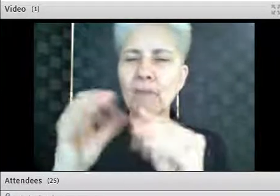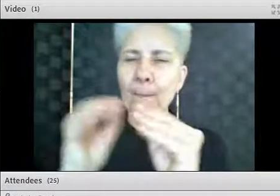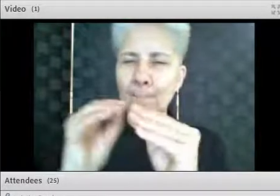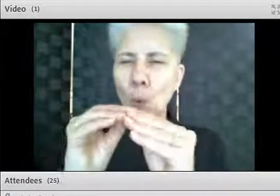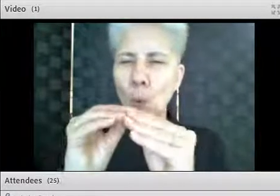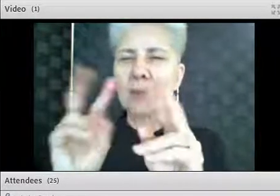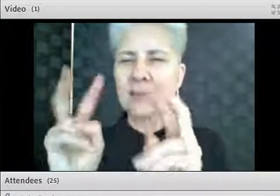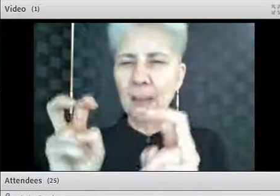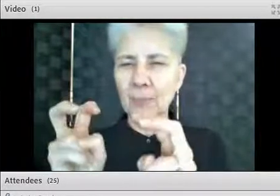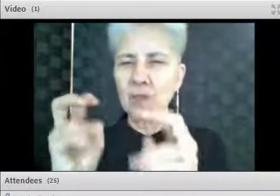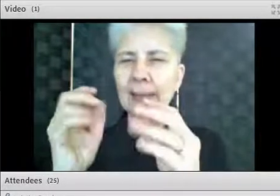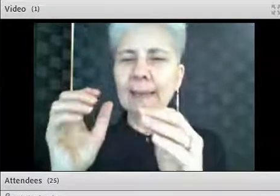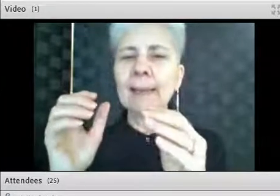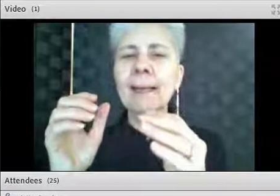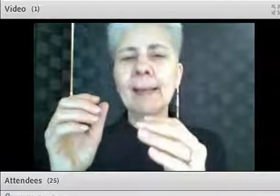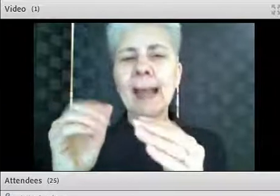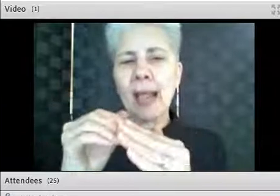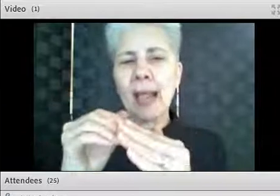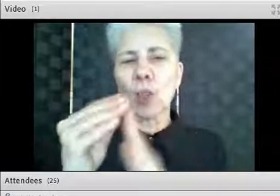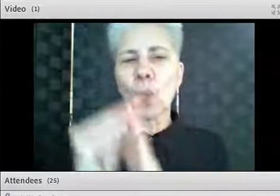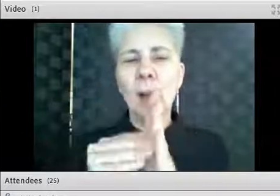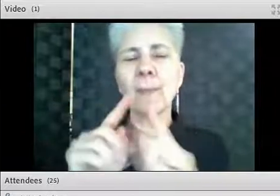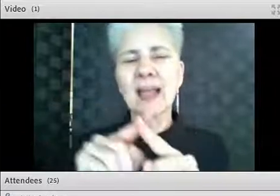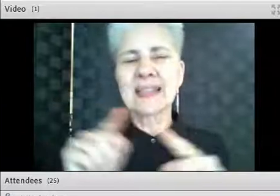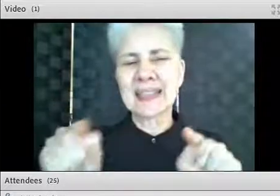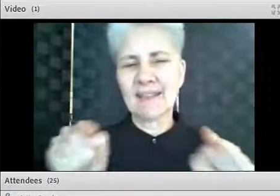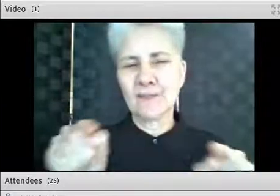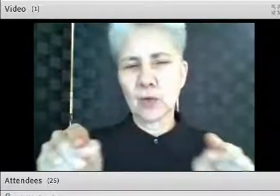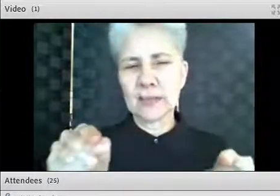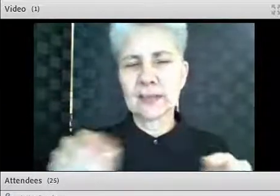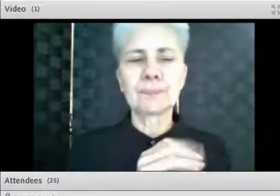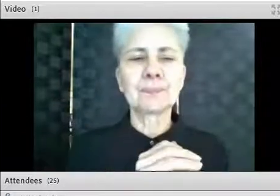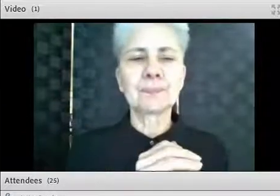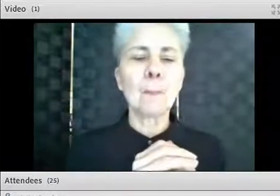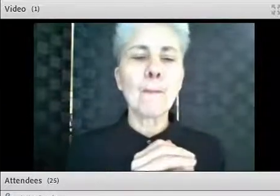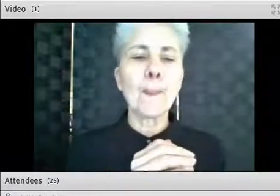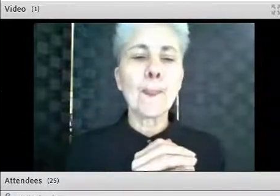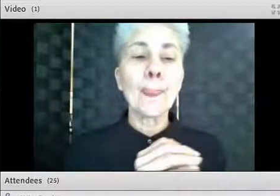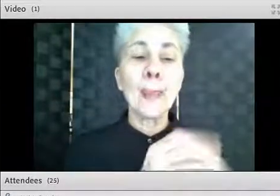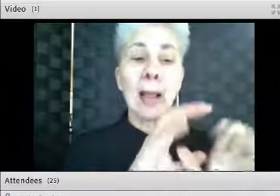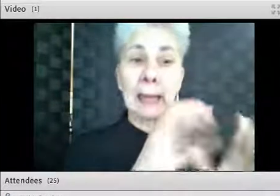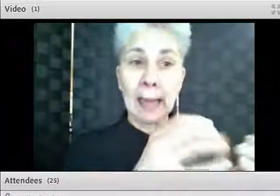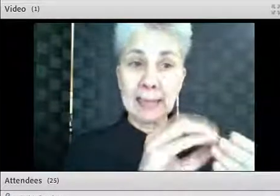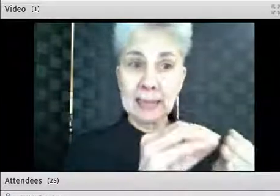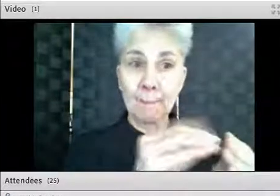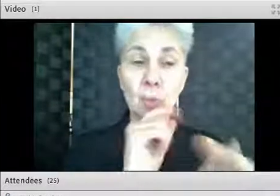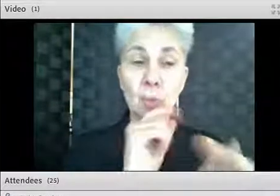they have different purposes. So the class number should be based upon the first subject heading in the record typically.